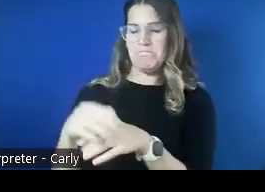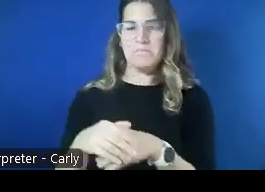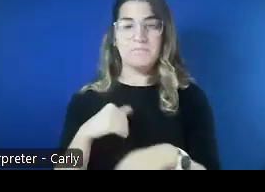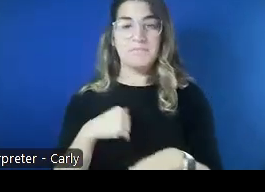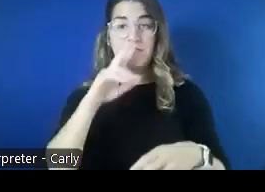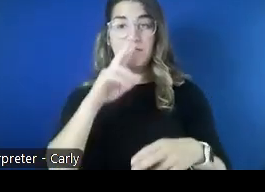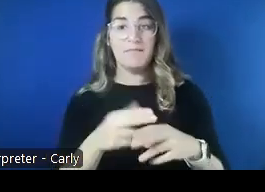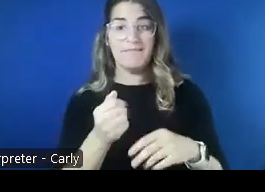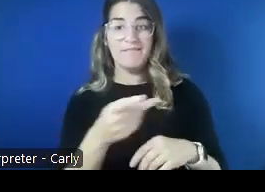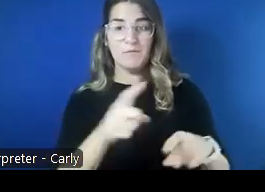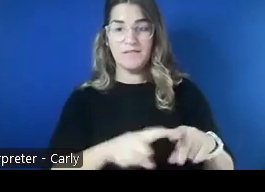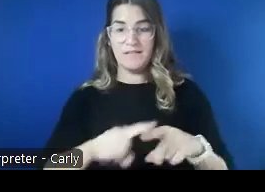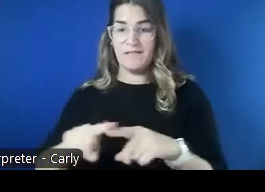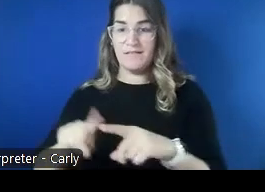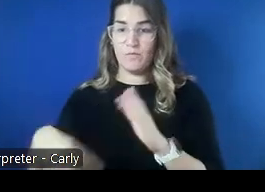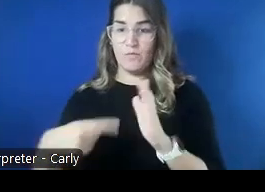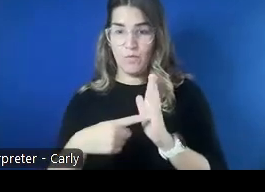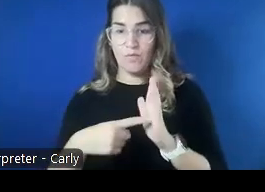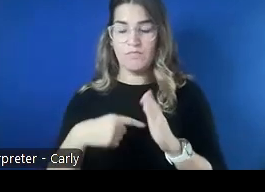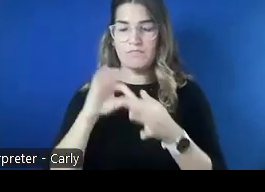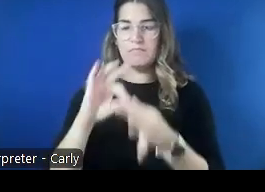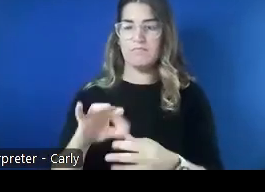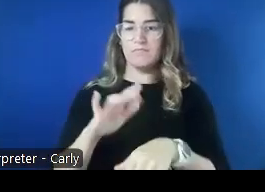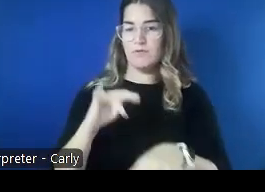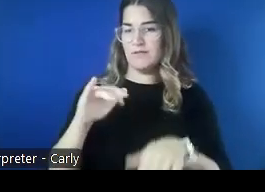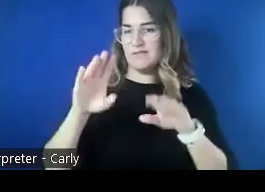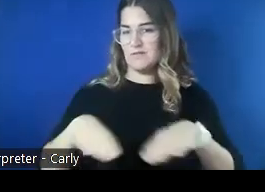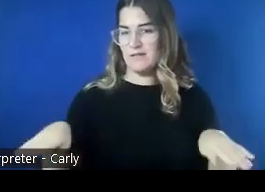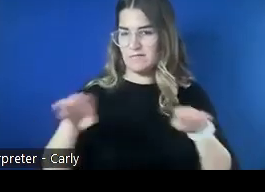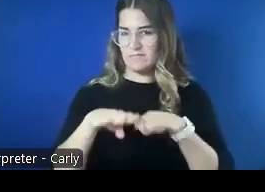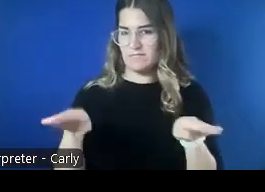few different roles uh focused on Early Childhood within the practice and so one of those is to